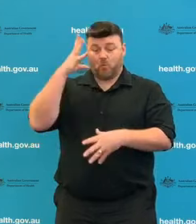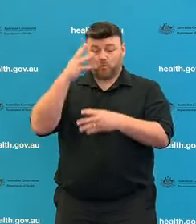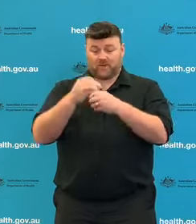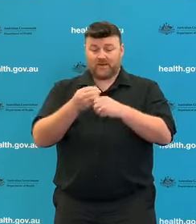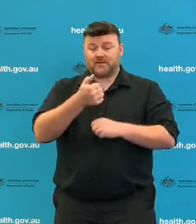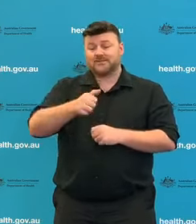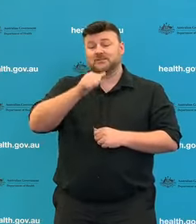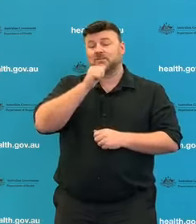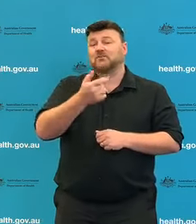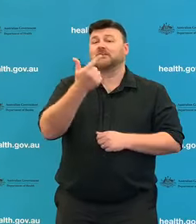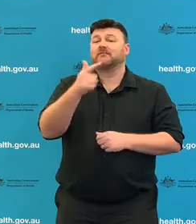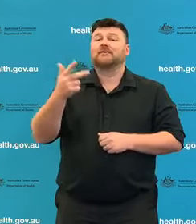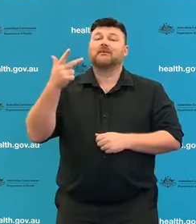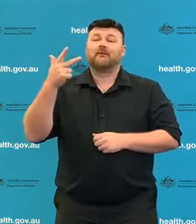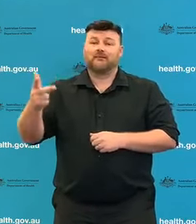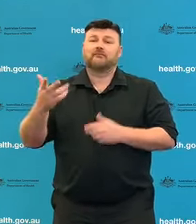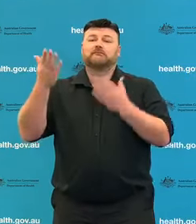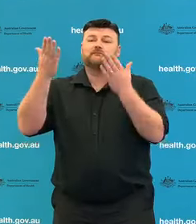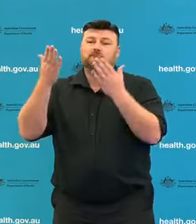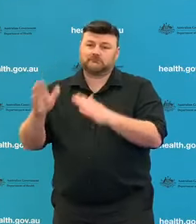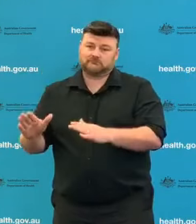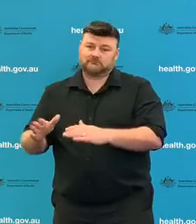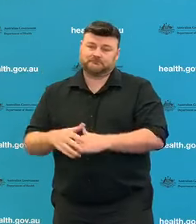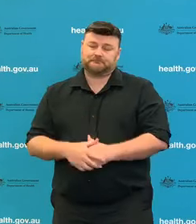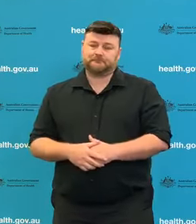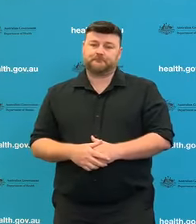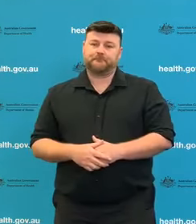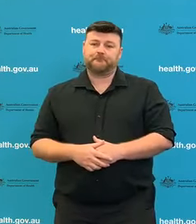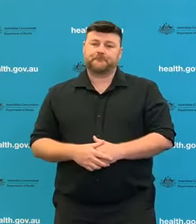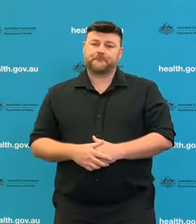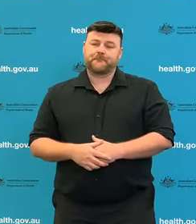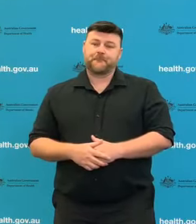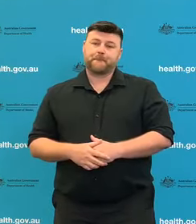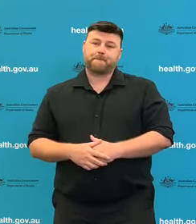Australia. Since the commencement of the pandemic.